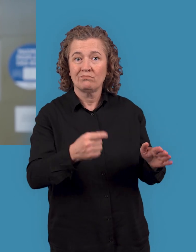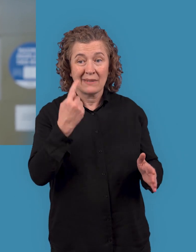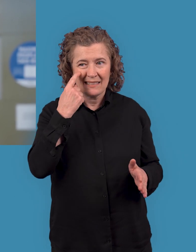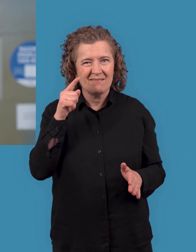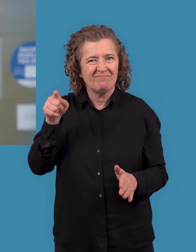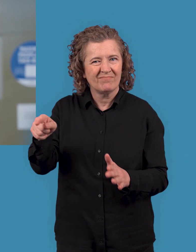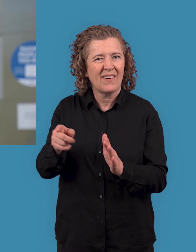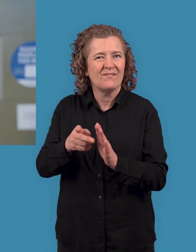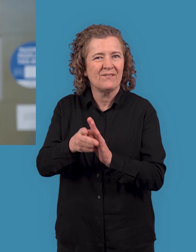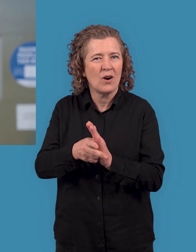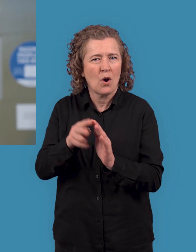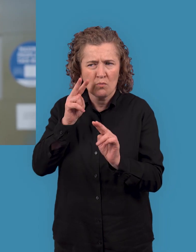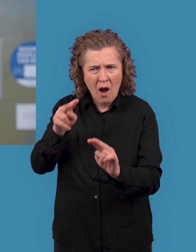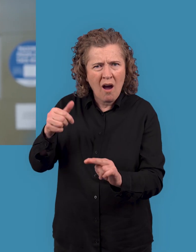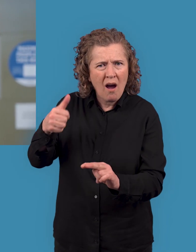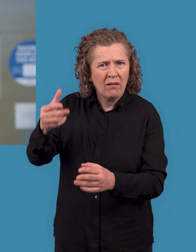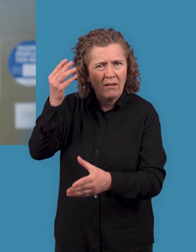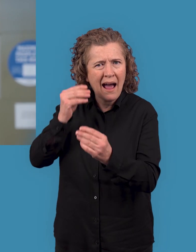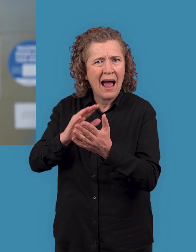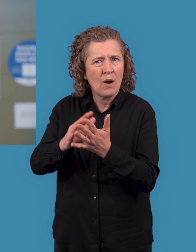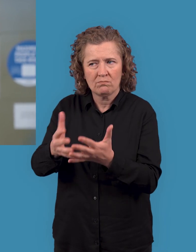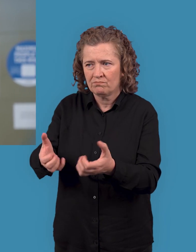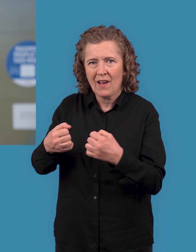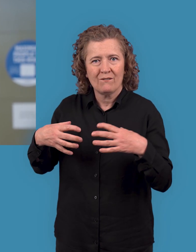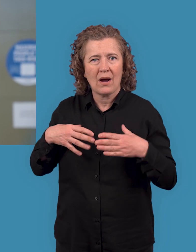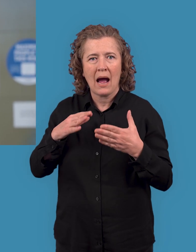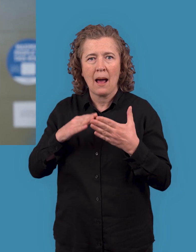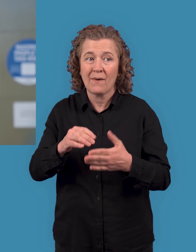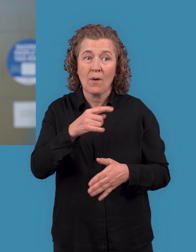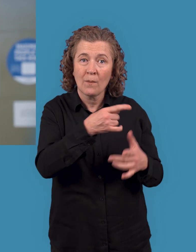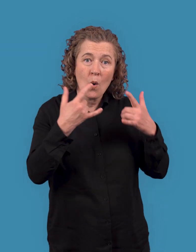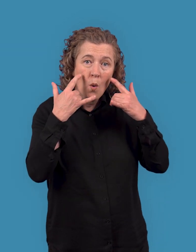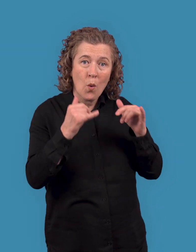See our video on getting free help from a lawyer at court to learn more